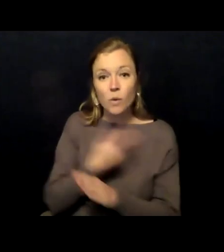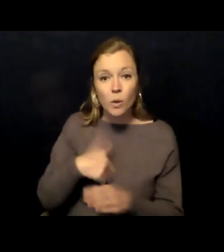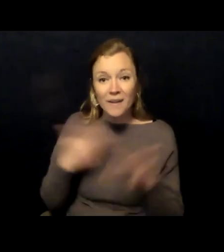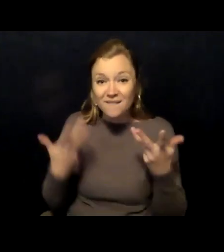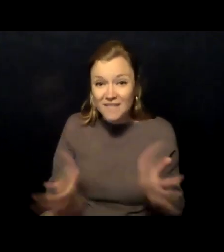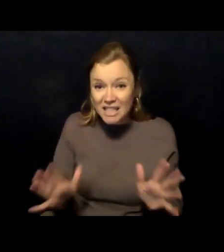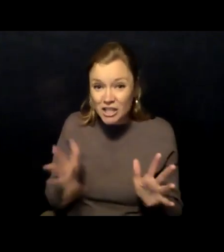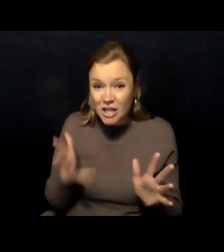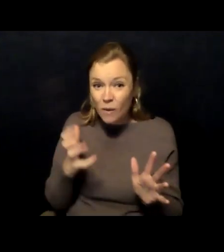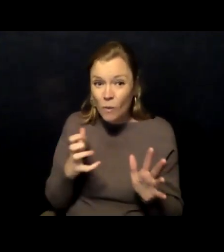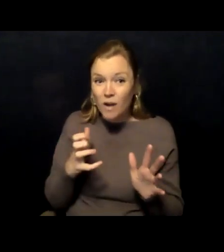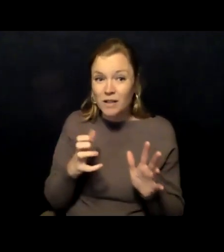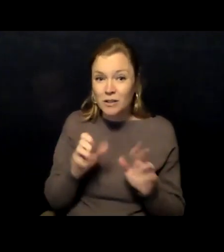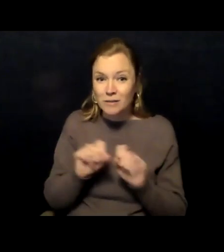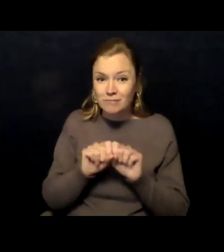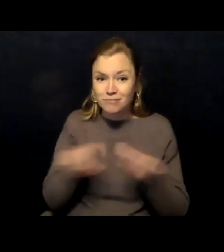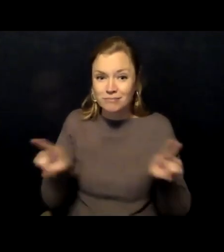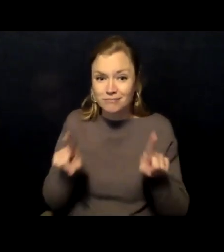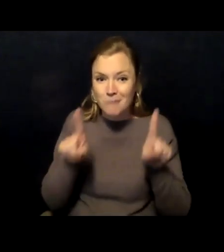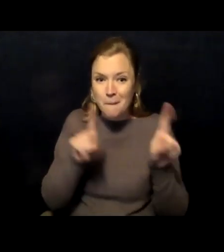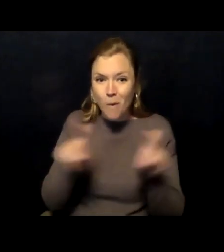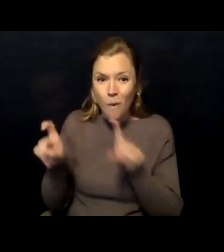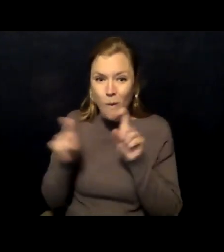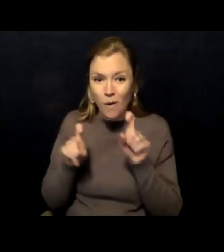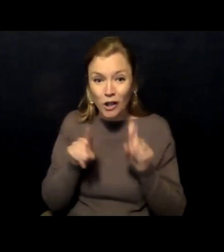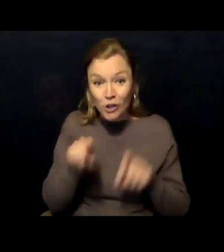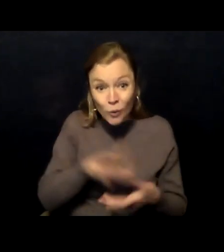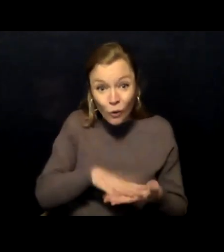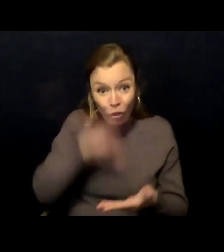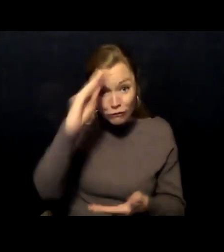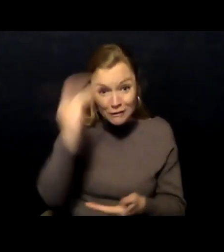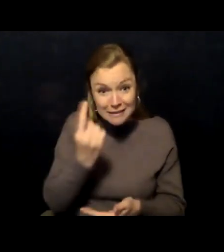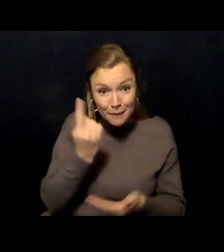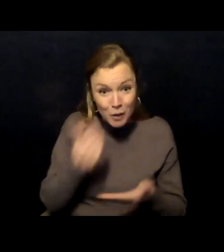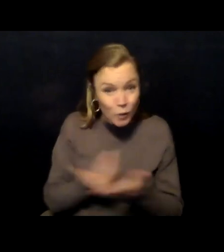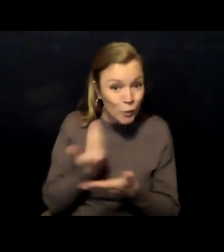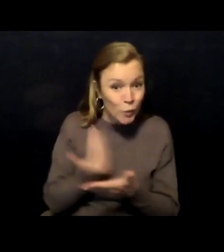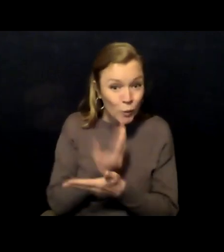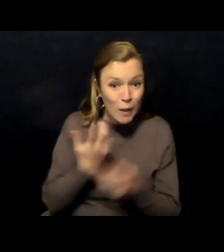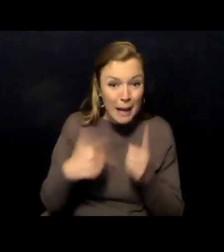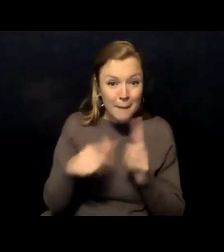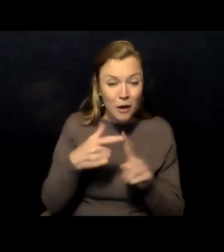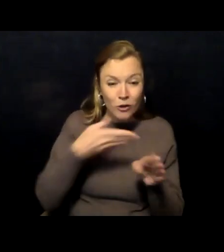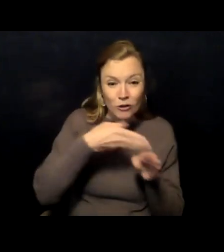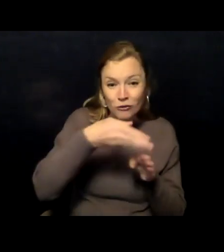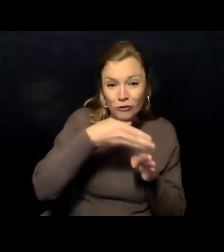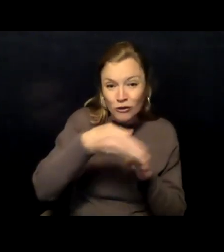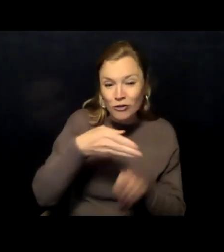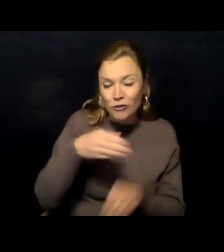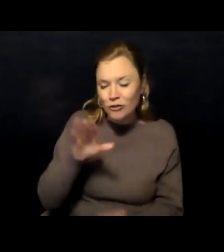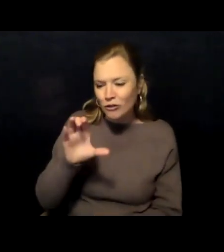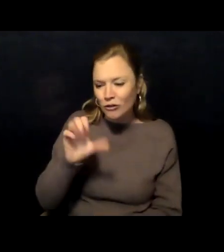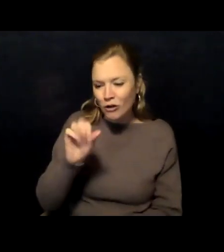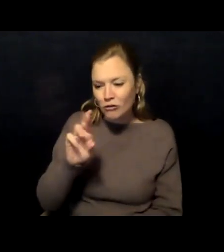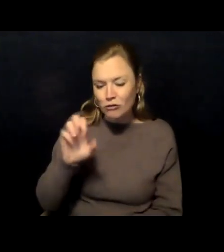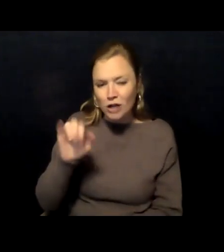poll to our audience. Did you learn something new about zoo careers: